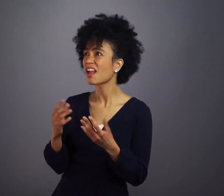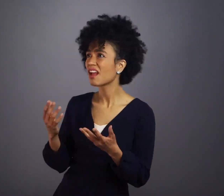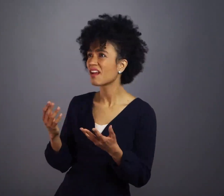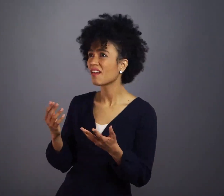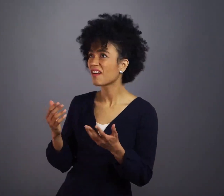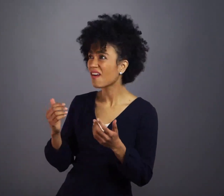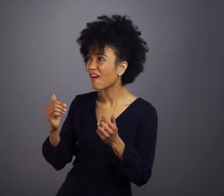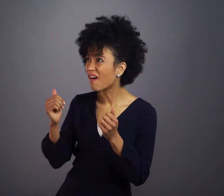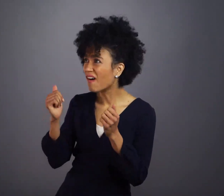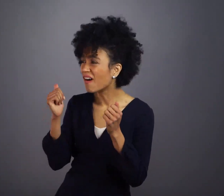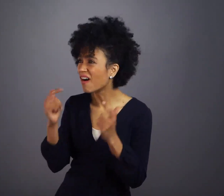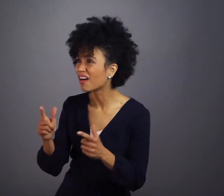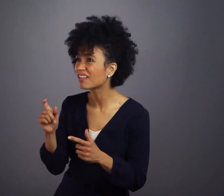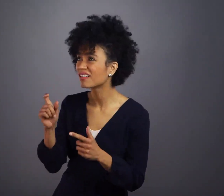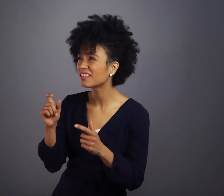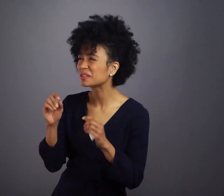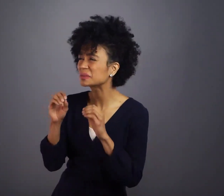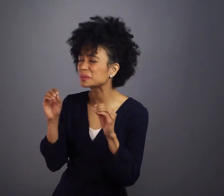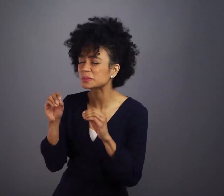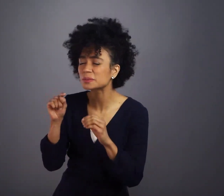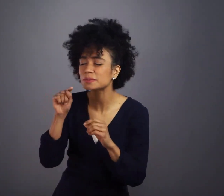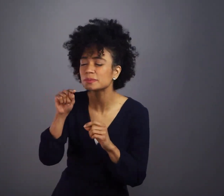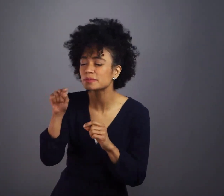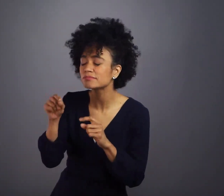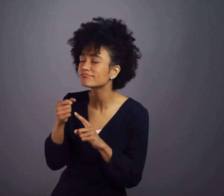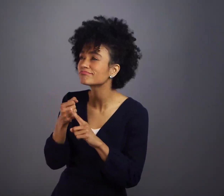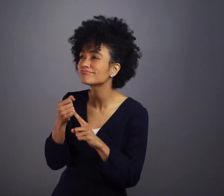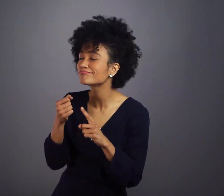He said to the doctor, "Is there no exception?"